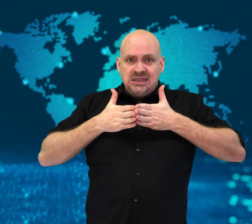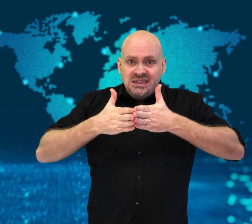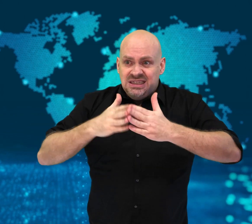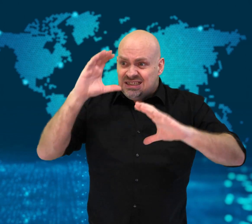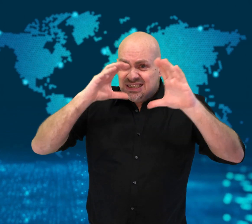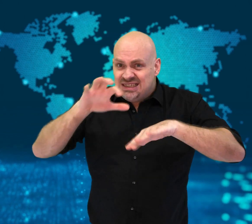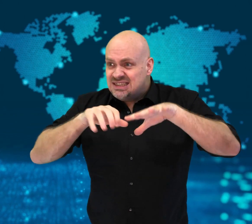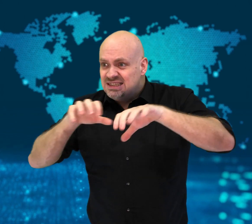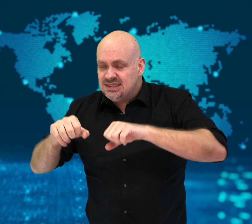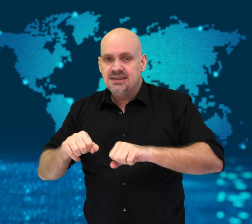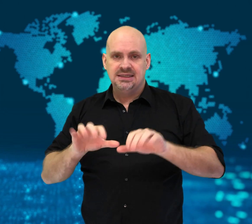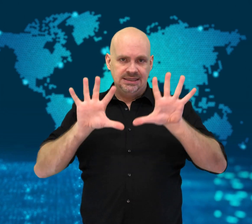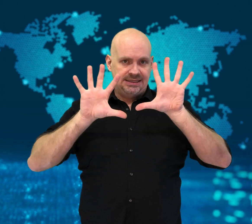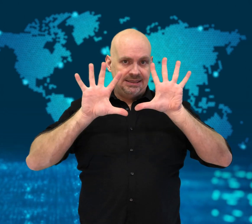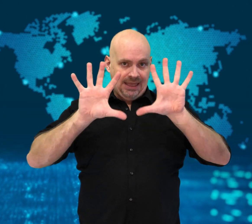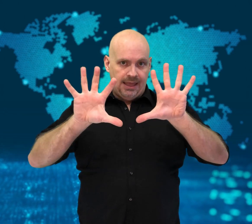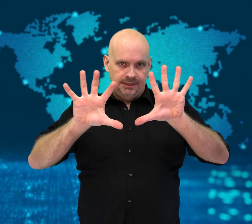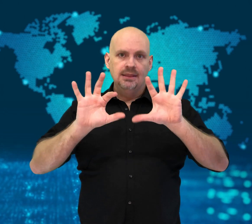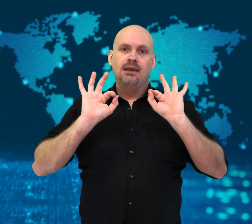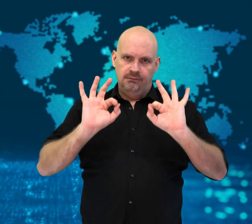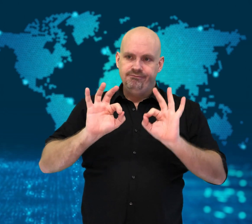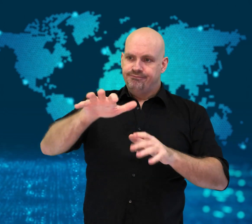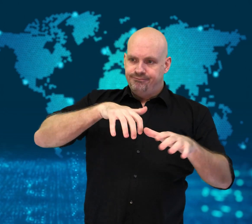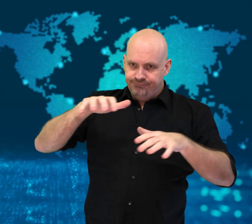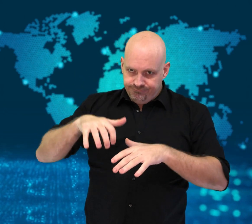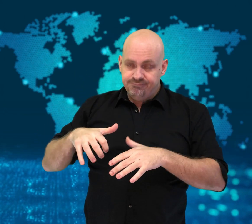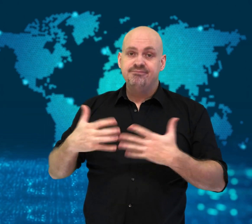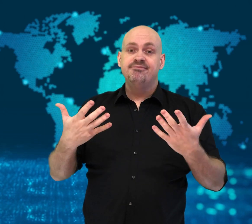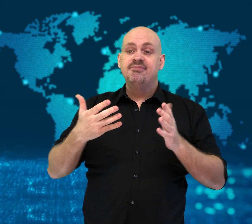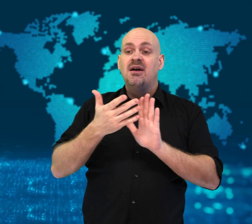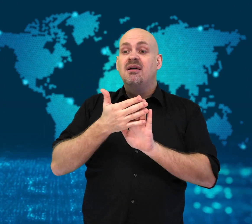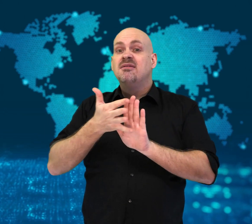Some were washed into the sea,